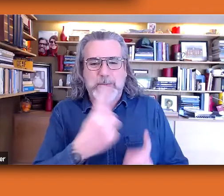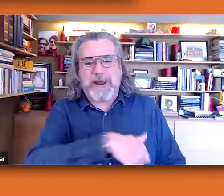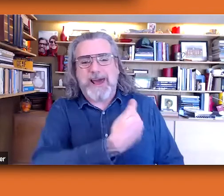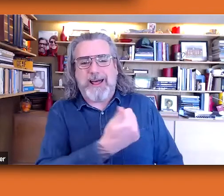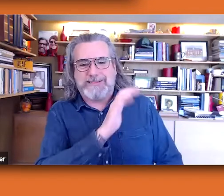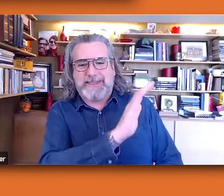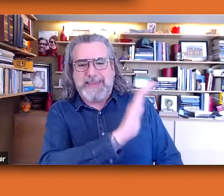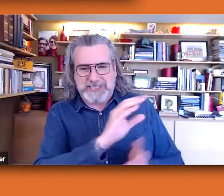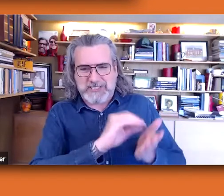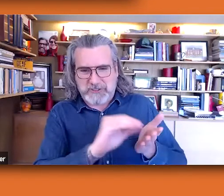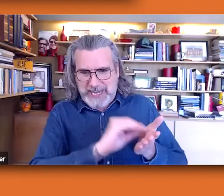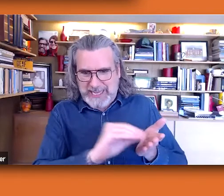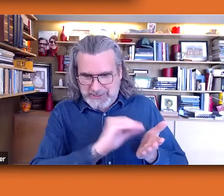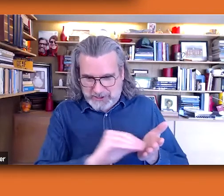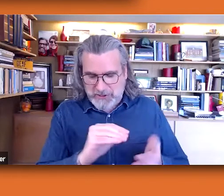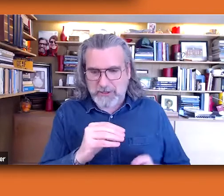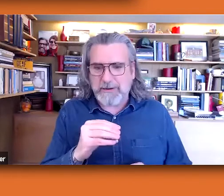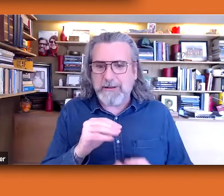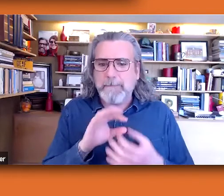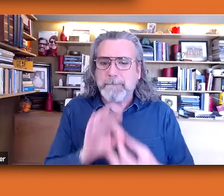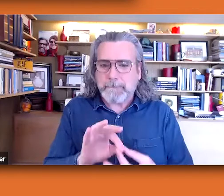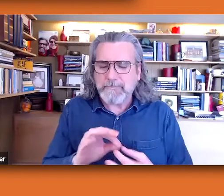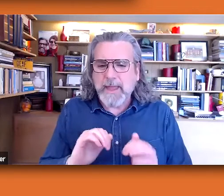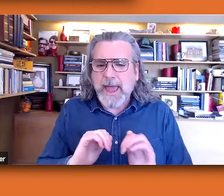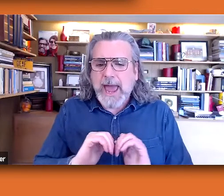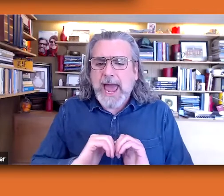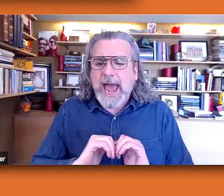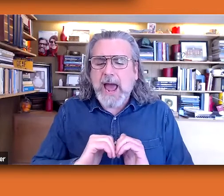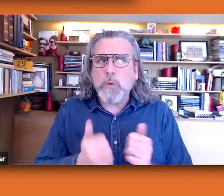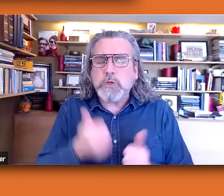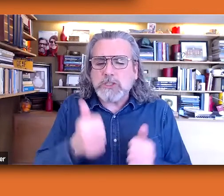And so I decided to replicate another student's dissertation,